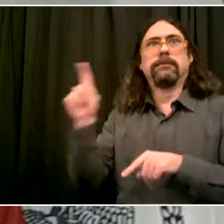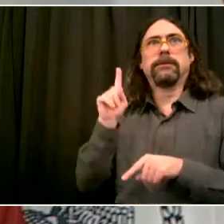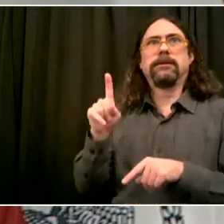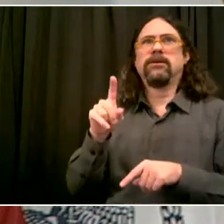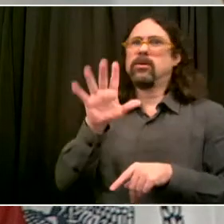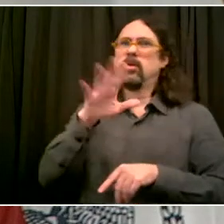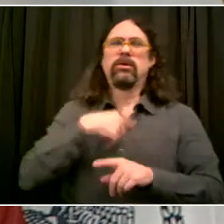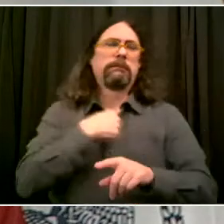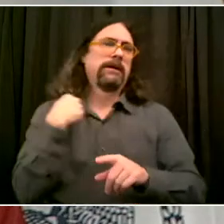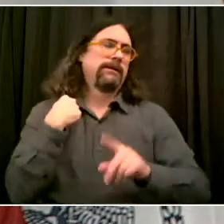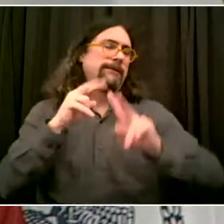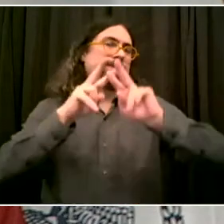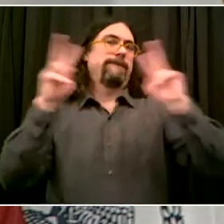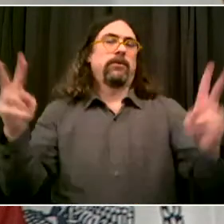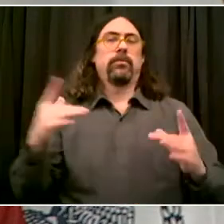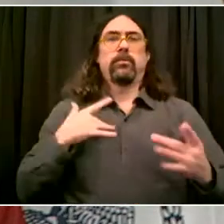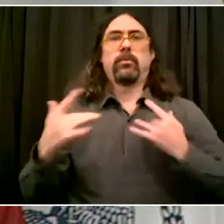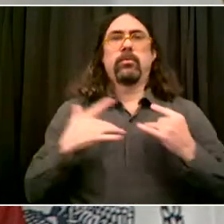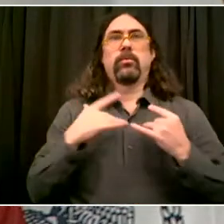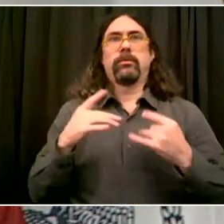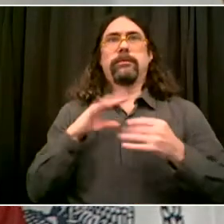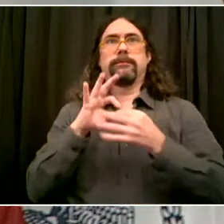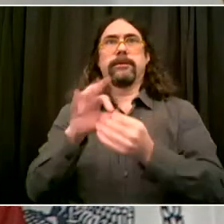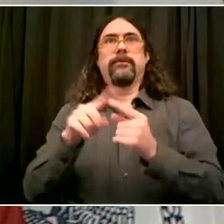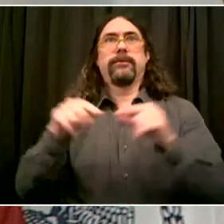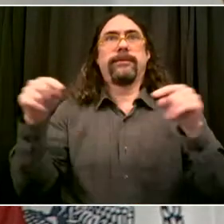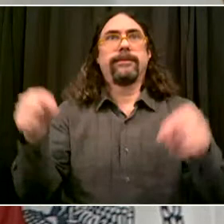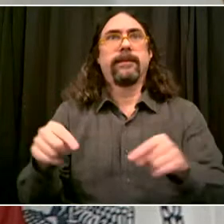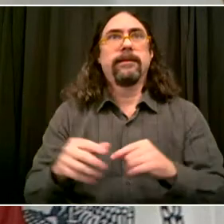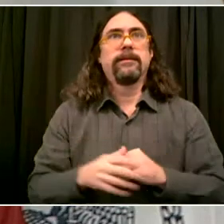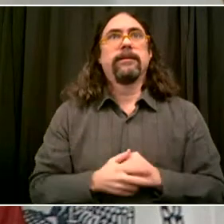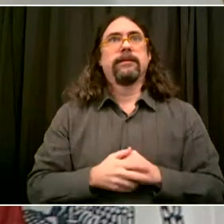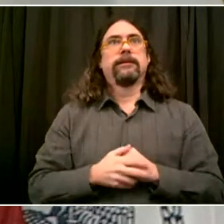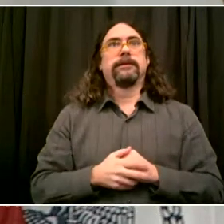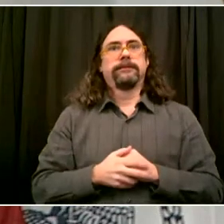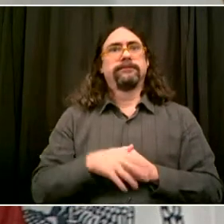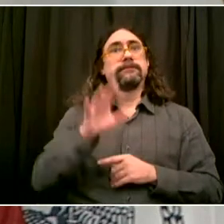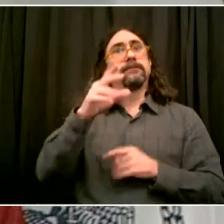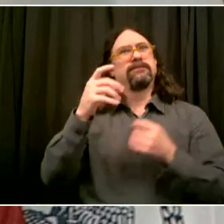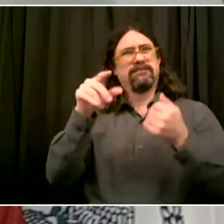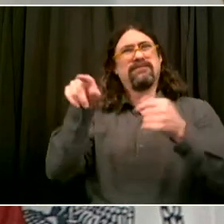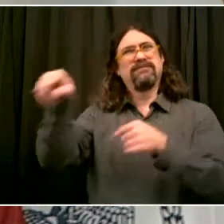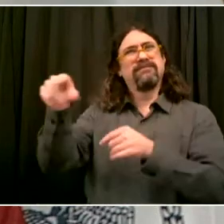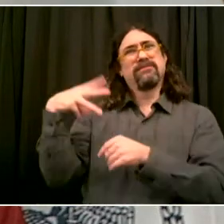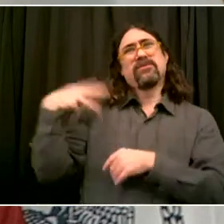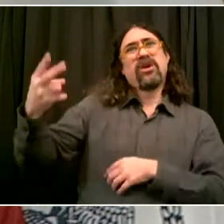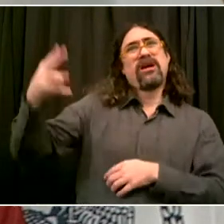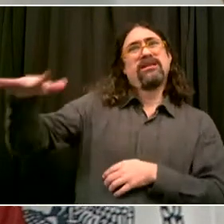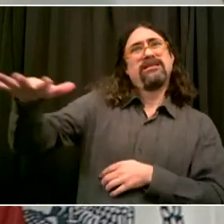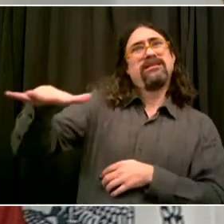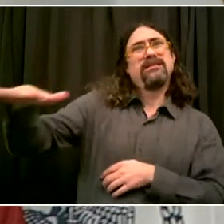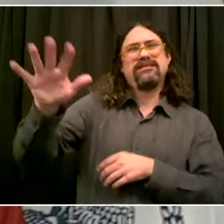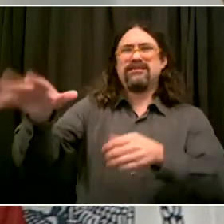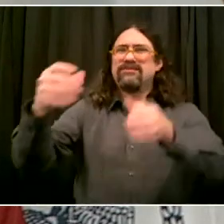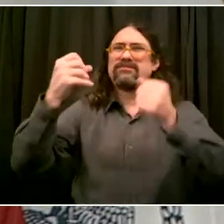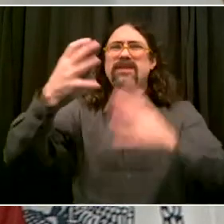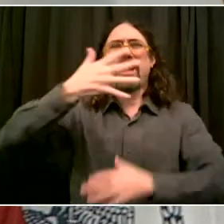AM HEARING. WE AVHE E A SITE IN THE MIDDLE OF A HARD-HIT NEIGHBORHOOD, COMMUNITY LARGELY OF IMMIGRANTS,